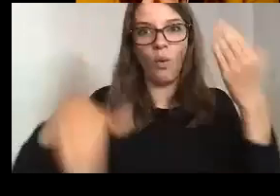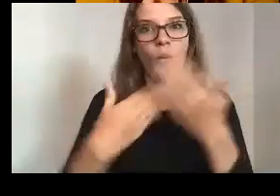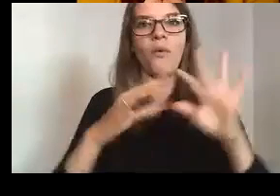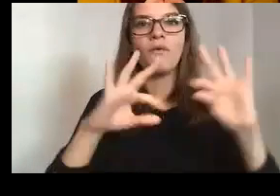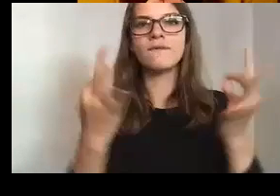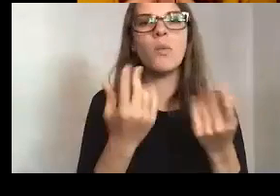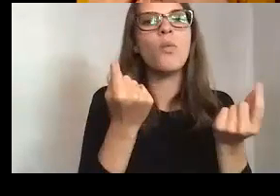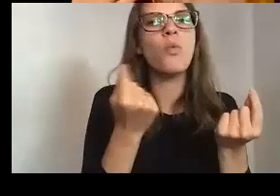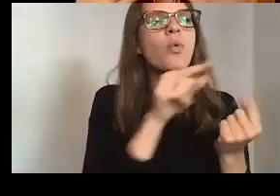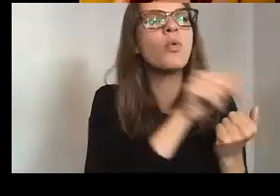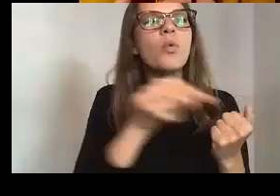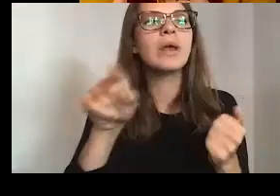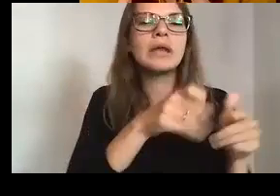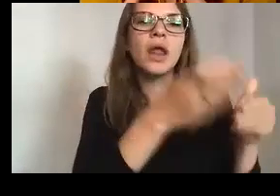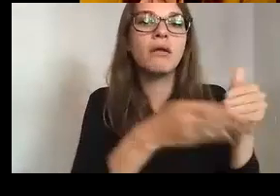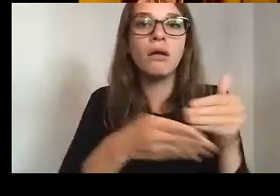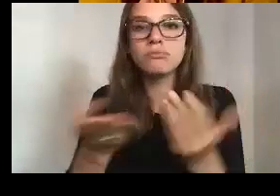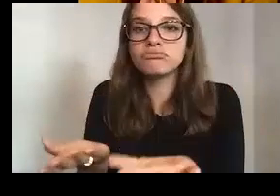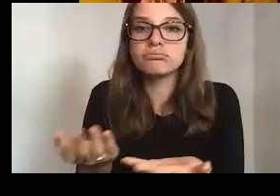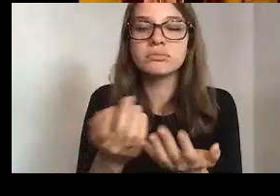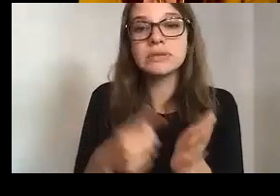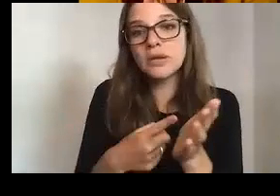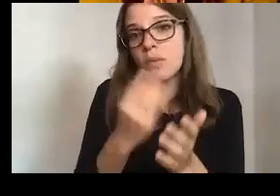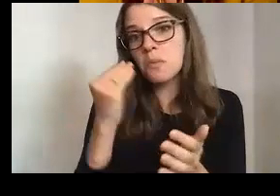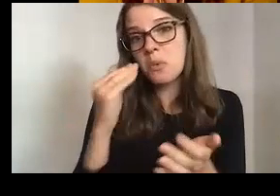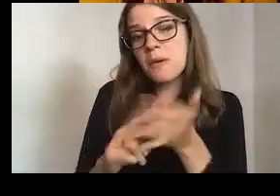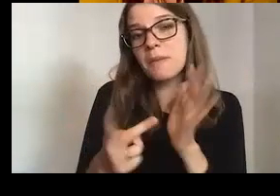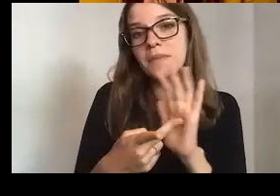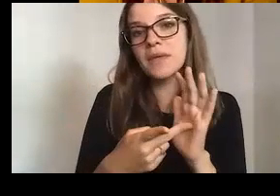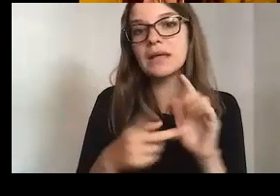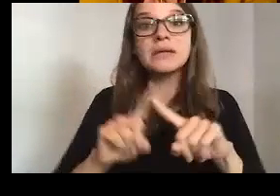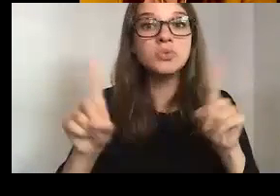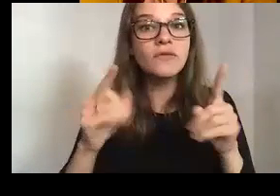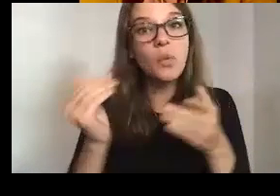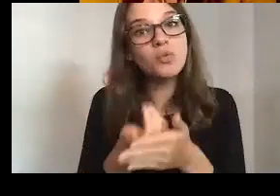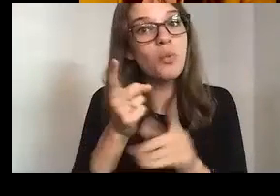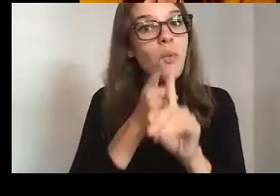and sometimes because we're at home this may mean new or different goals for families or for family